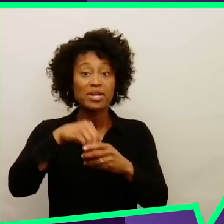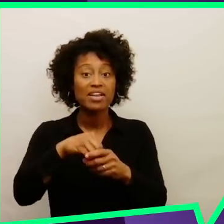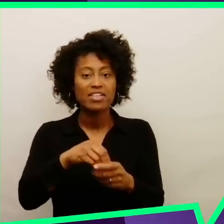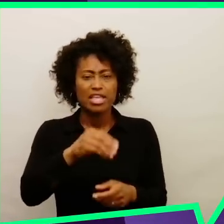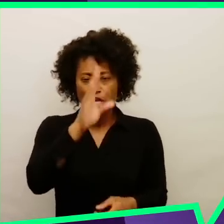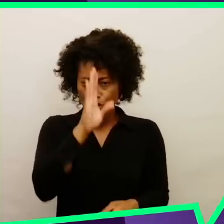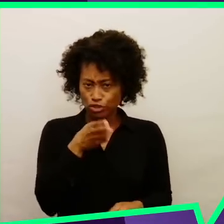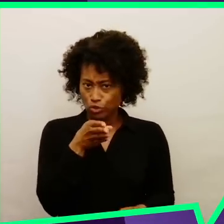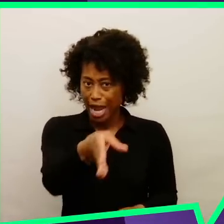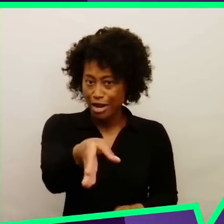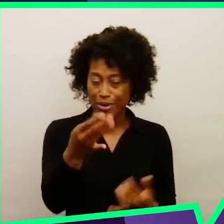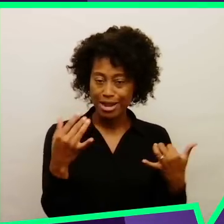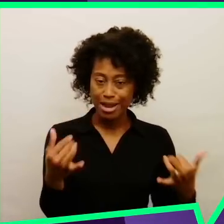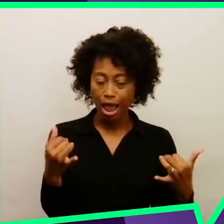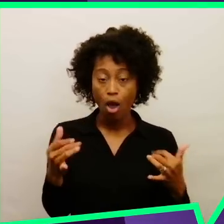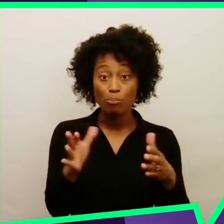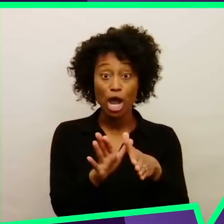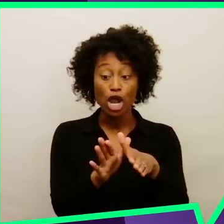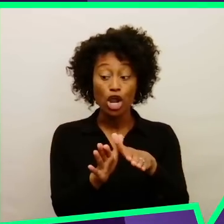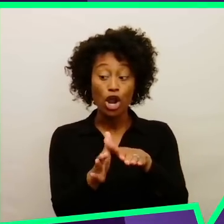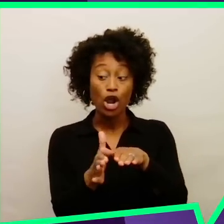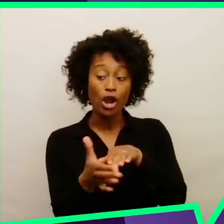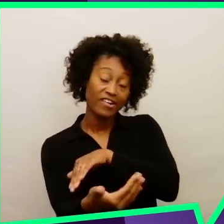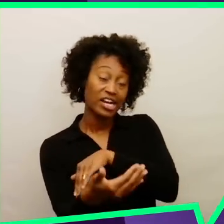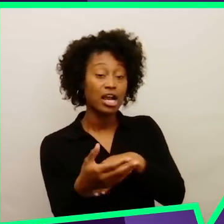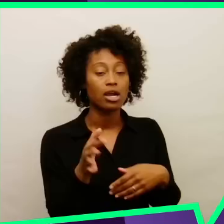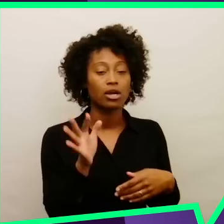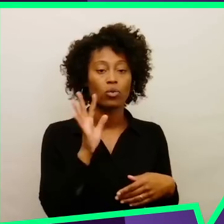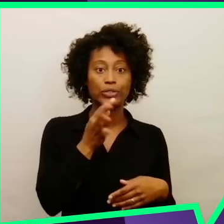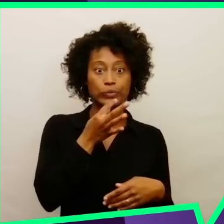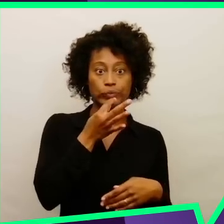And remember, he's at the end of that straightaway here. So we're coming into the curviness.